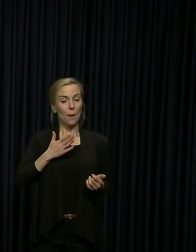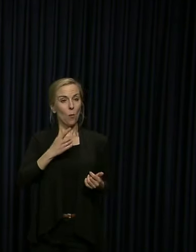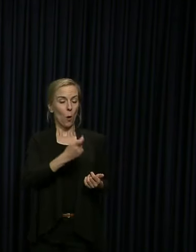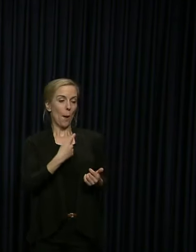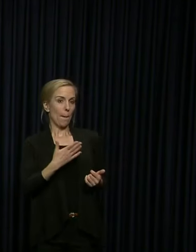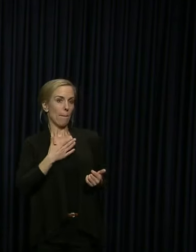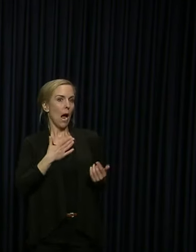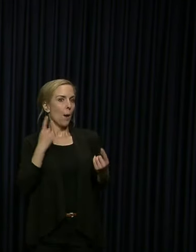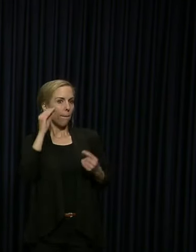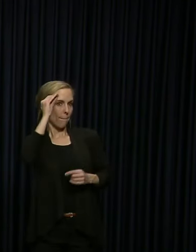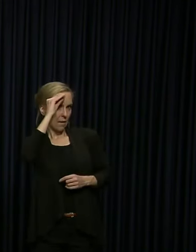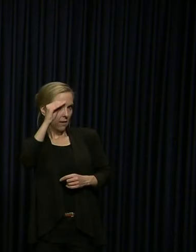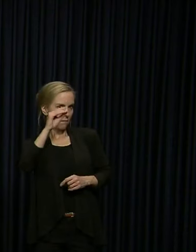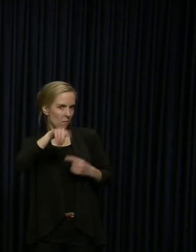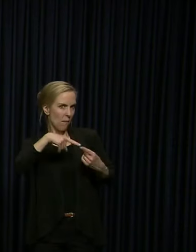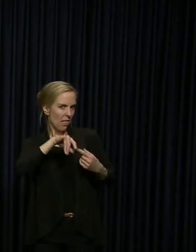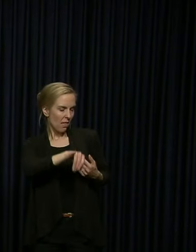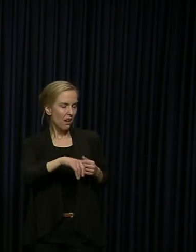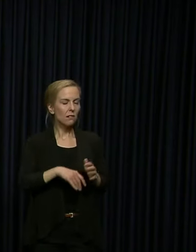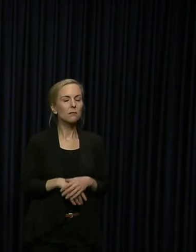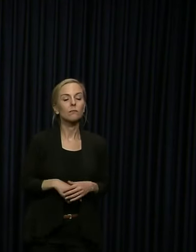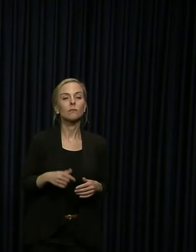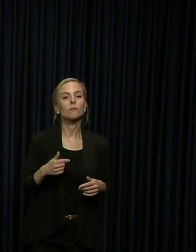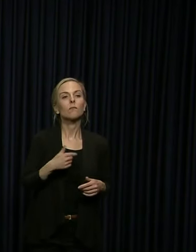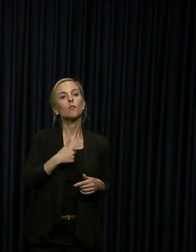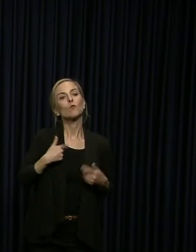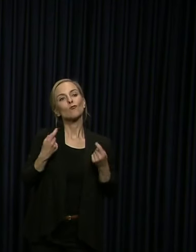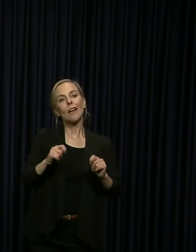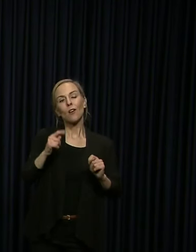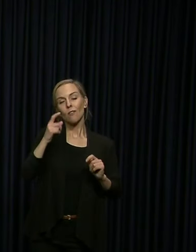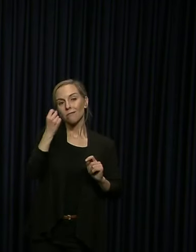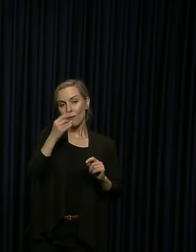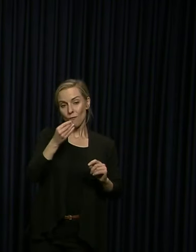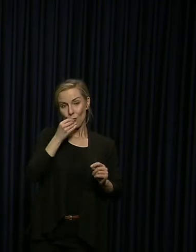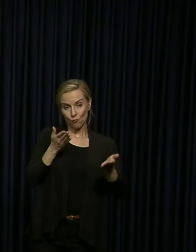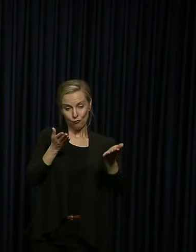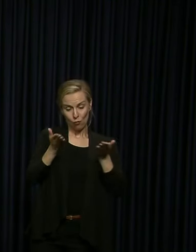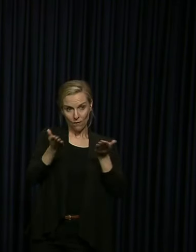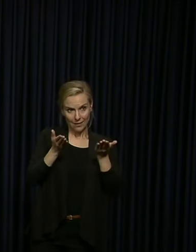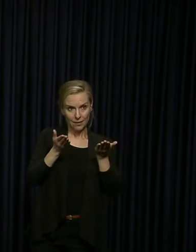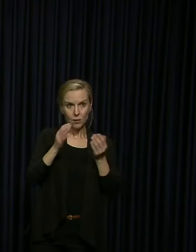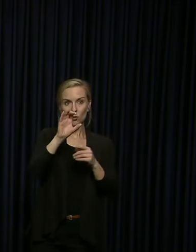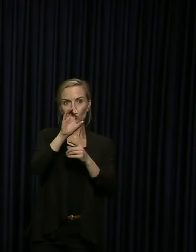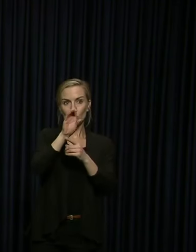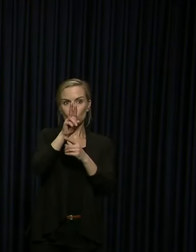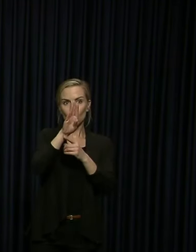THERE CAN BE. FOR INSTANCE, IF THERE WAS, LET'S SAY, A TEACHER THAT HAS